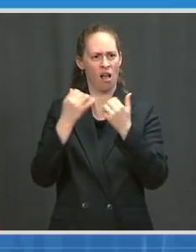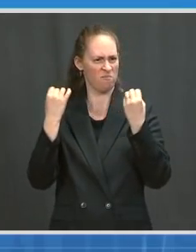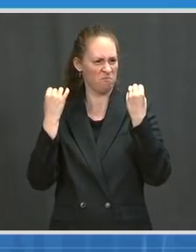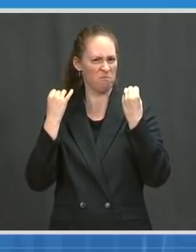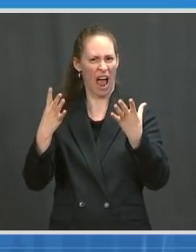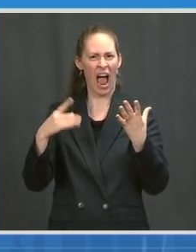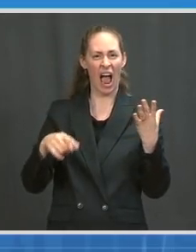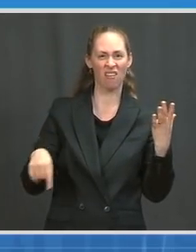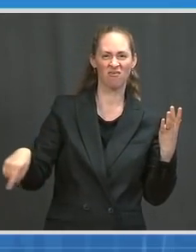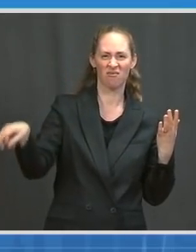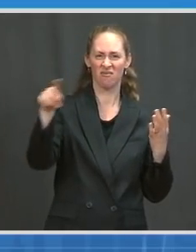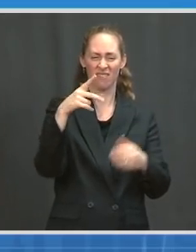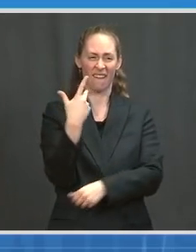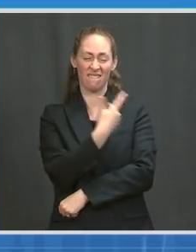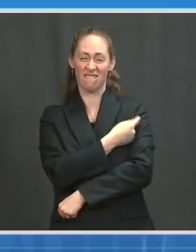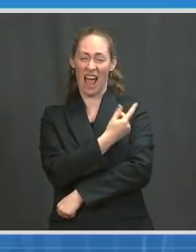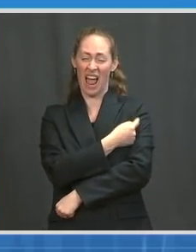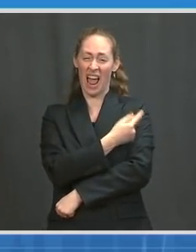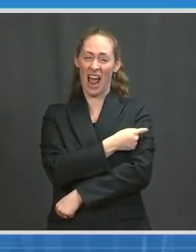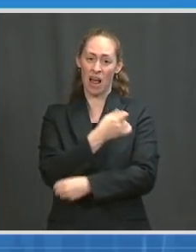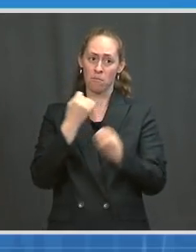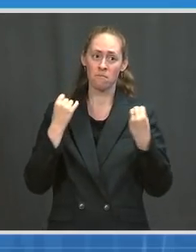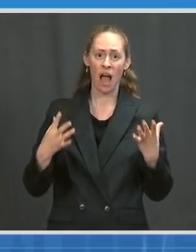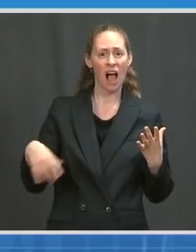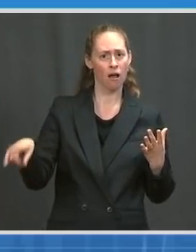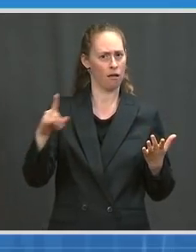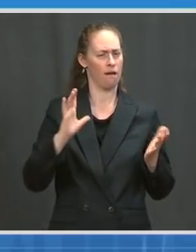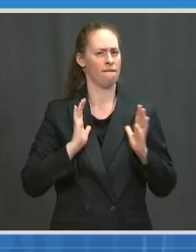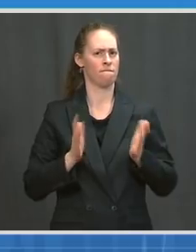And those are people of all religions; those are people of all political parties.